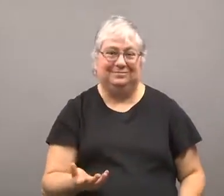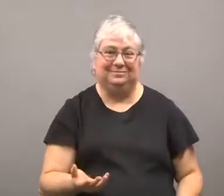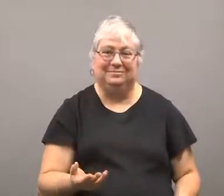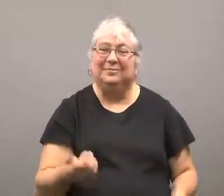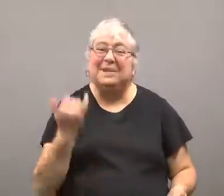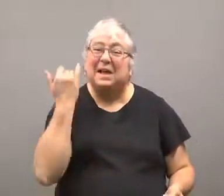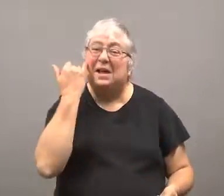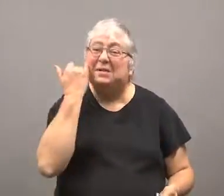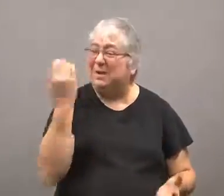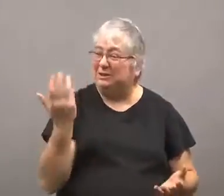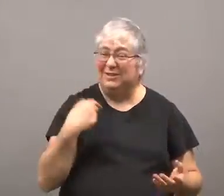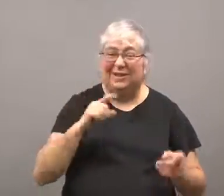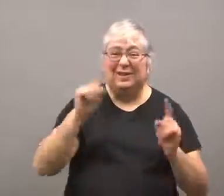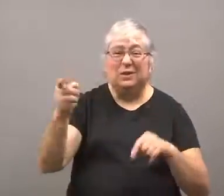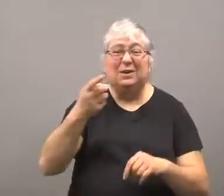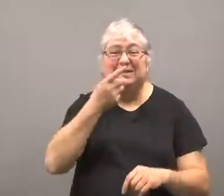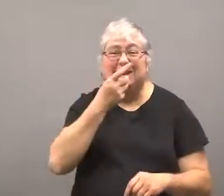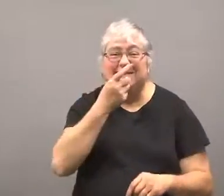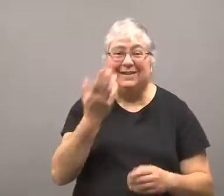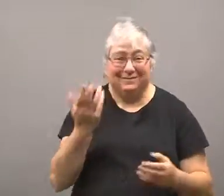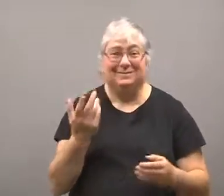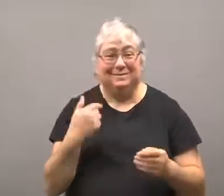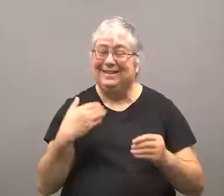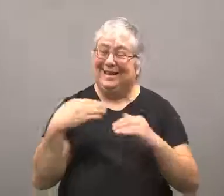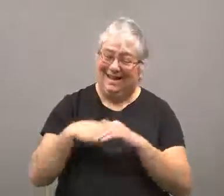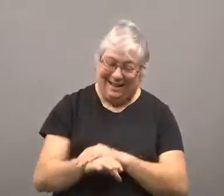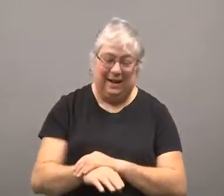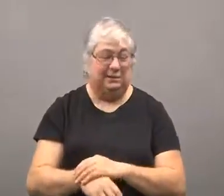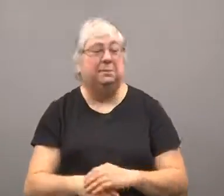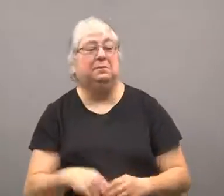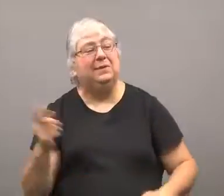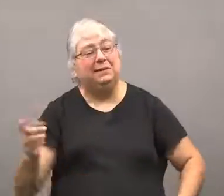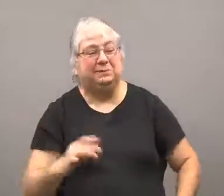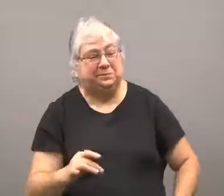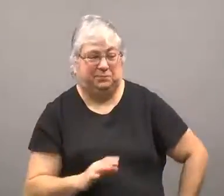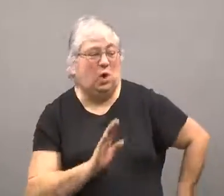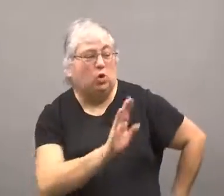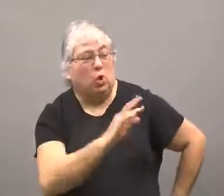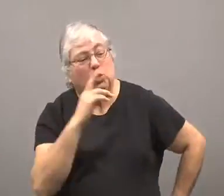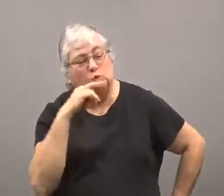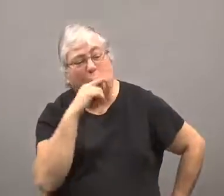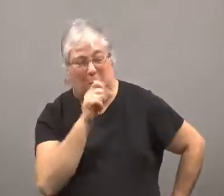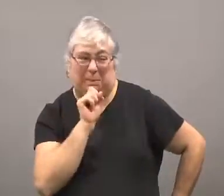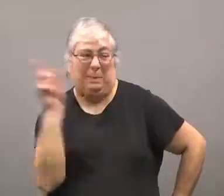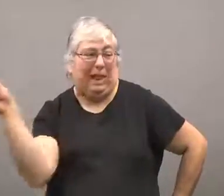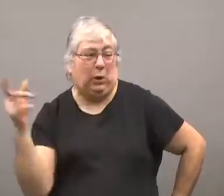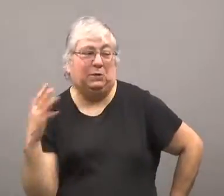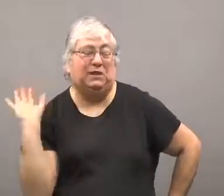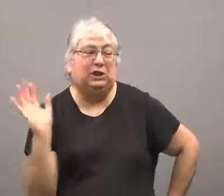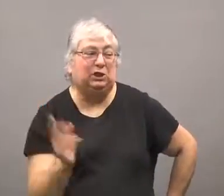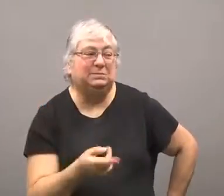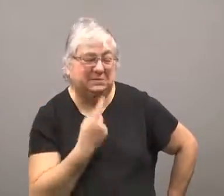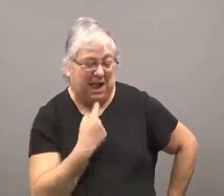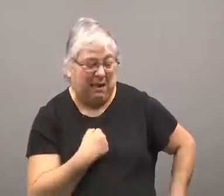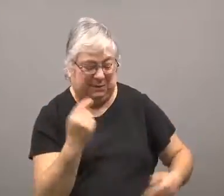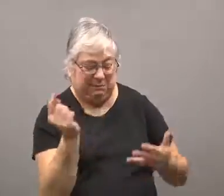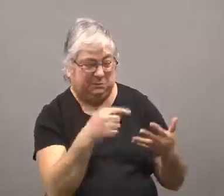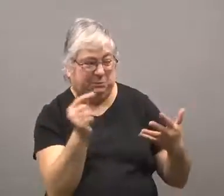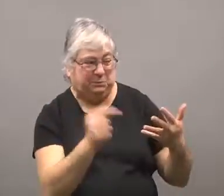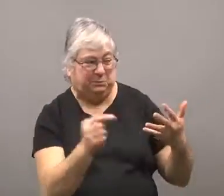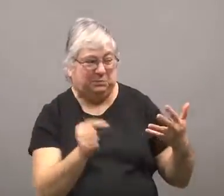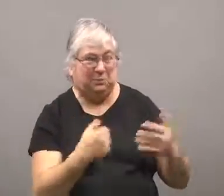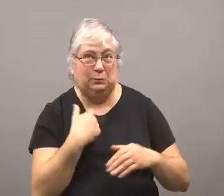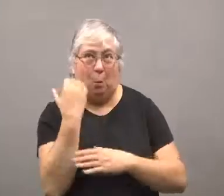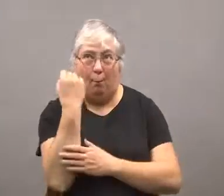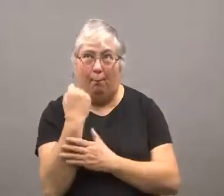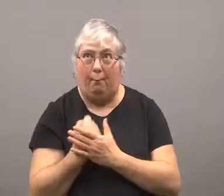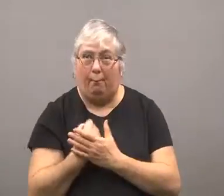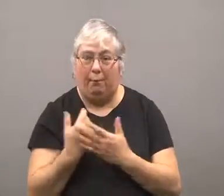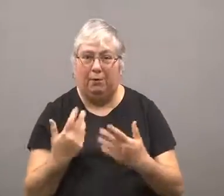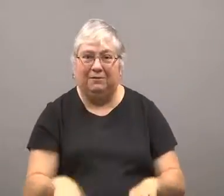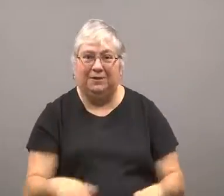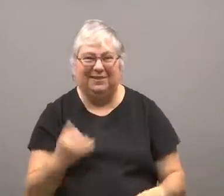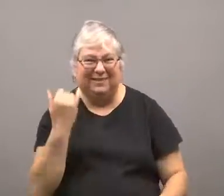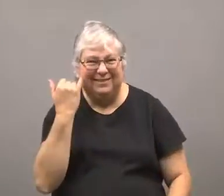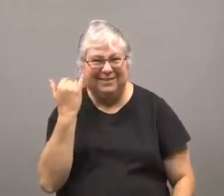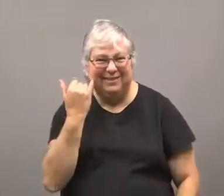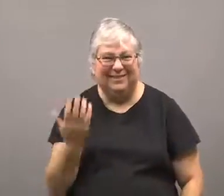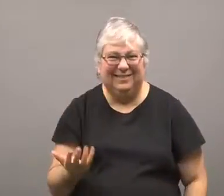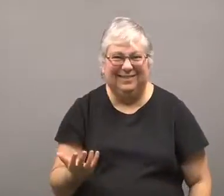Imagine the humiliation if your dentist says, "Your toothbrush ratted you out!"